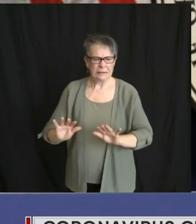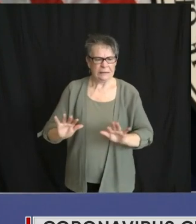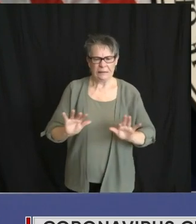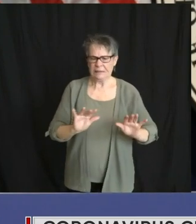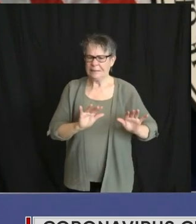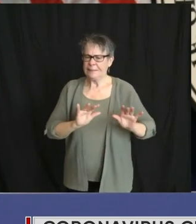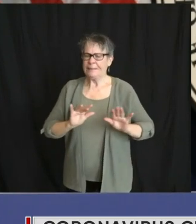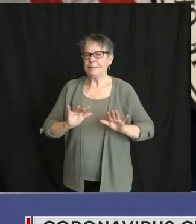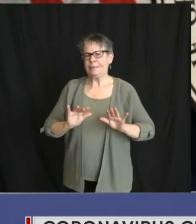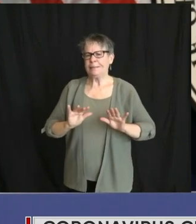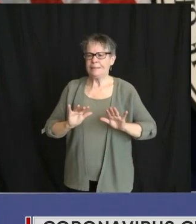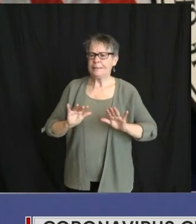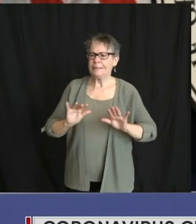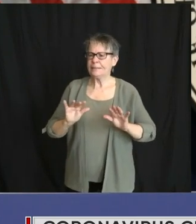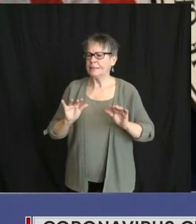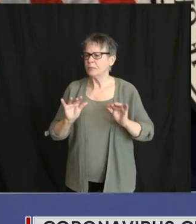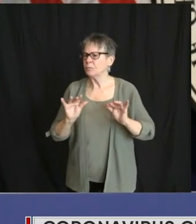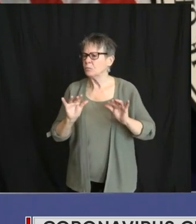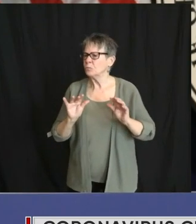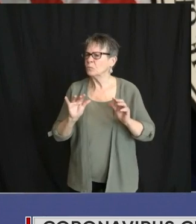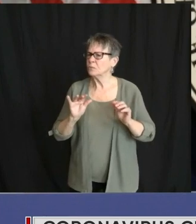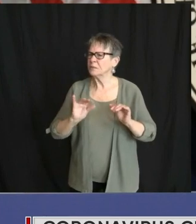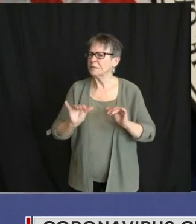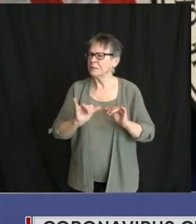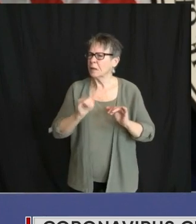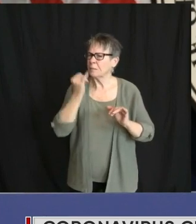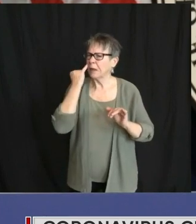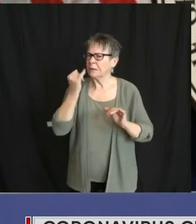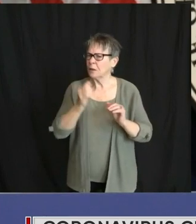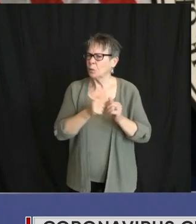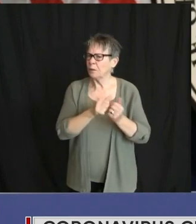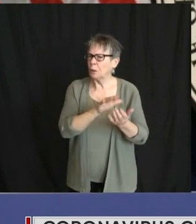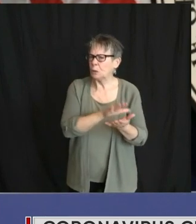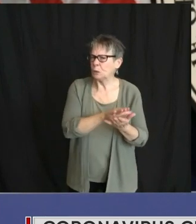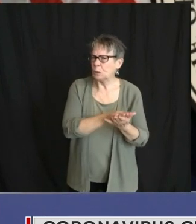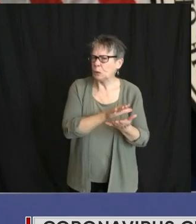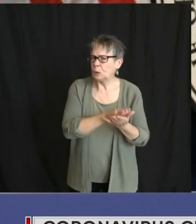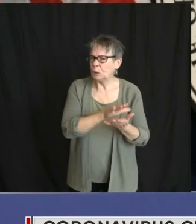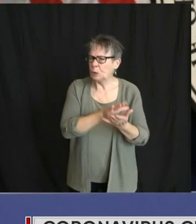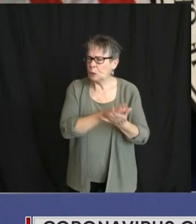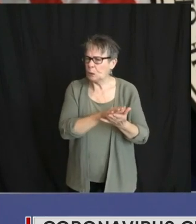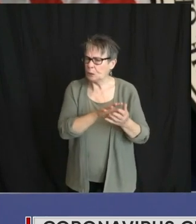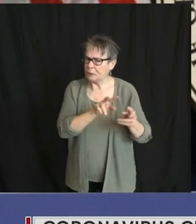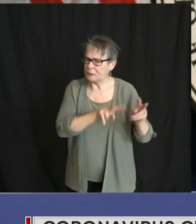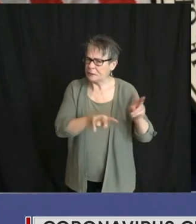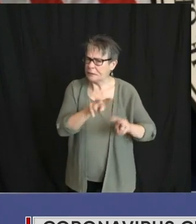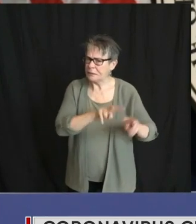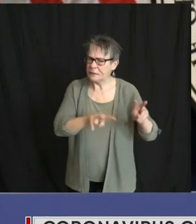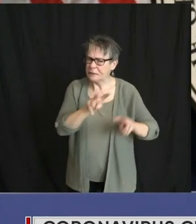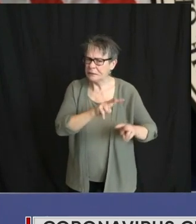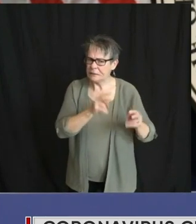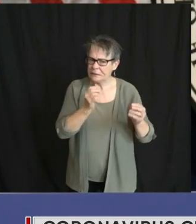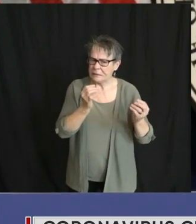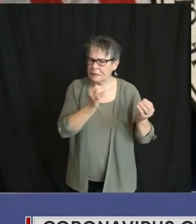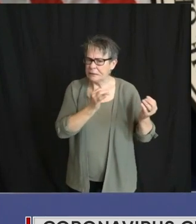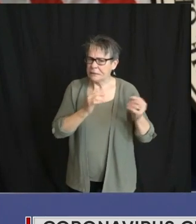ALL SIDES OF THIS.